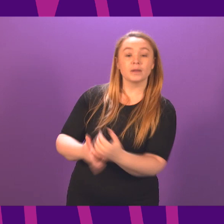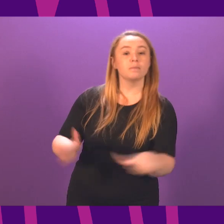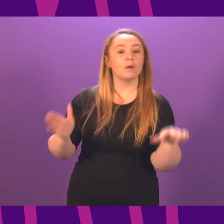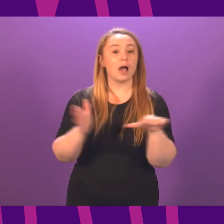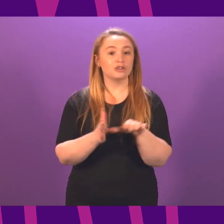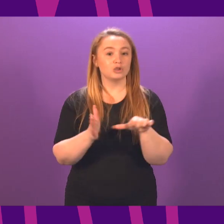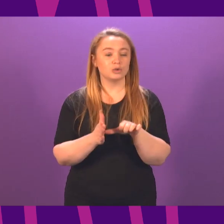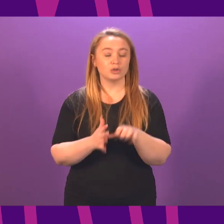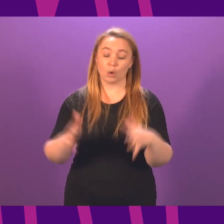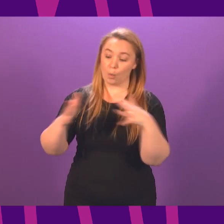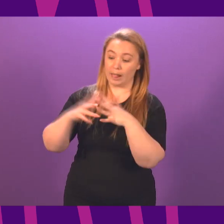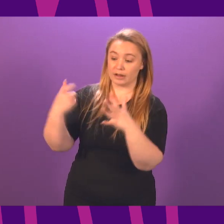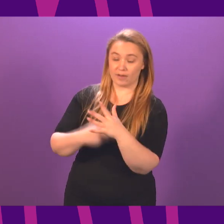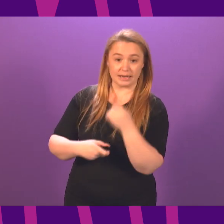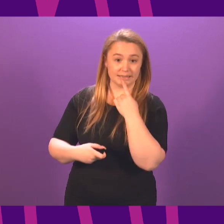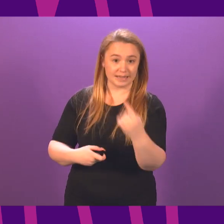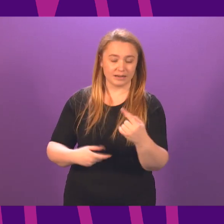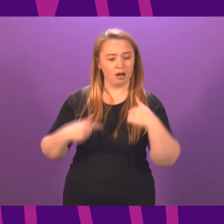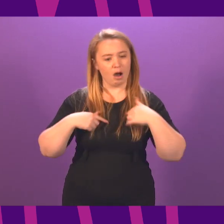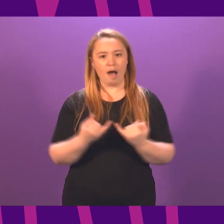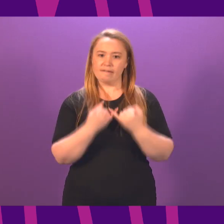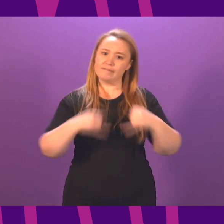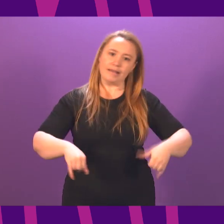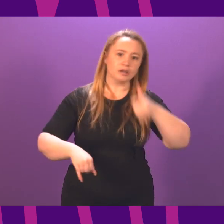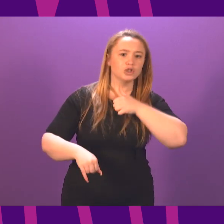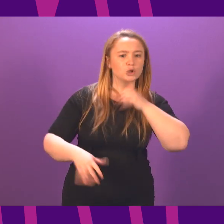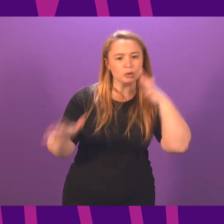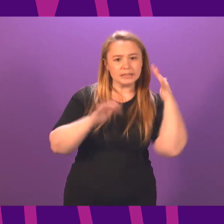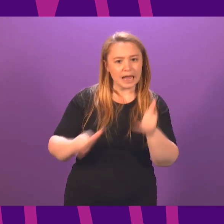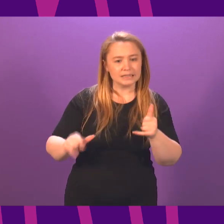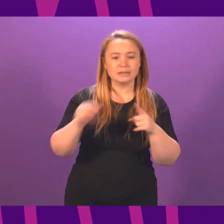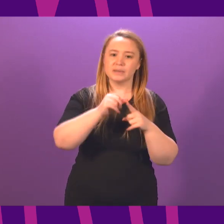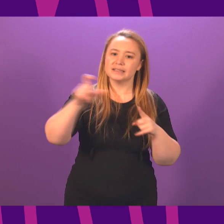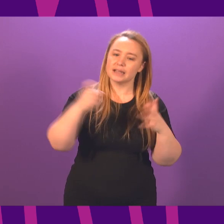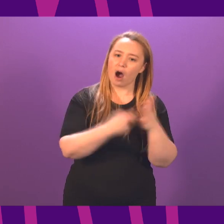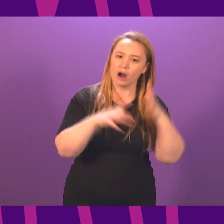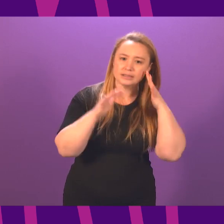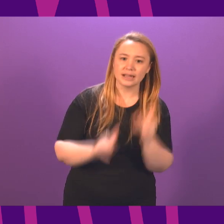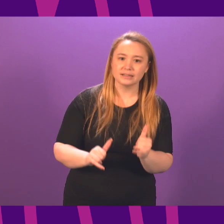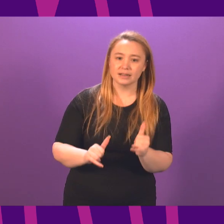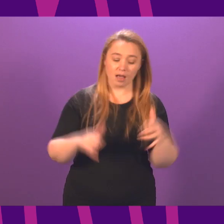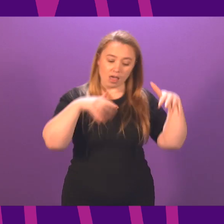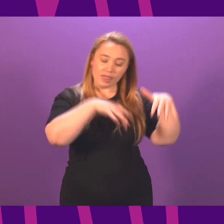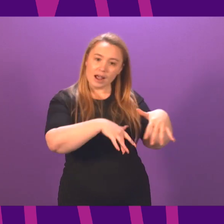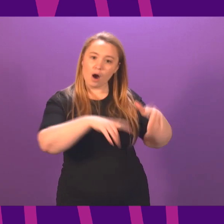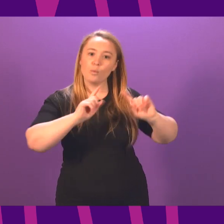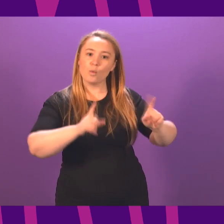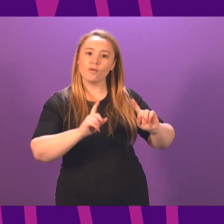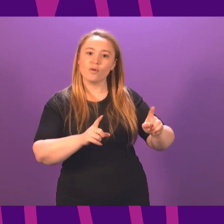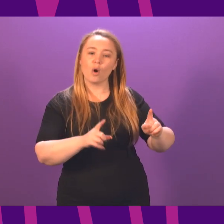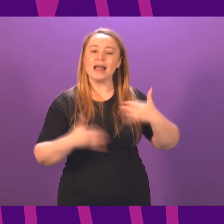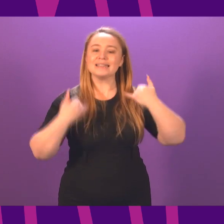Willie Rennie says that we have failed to use all those PCR tests. Those tests are there so that